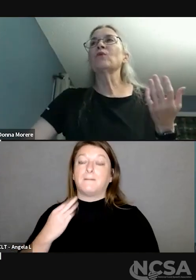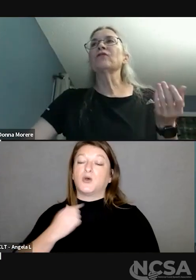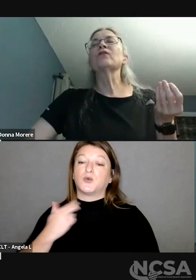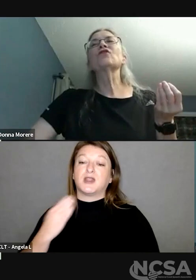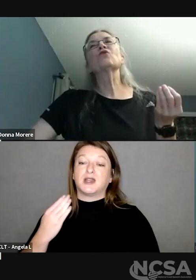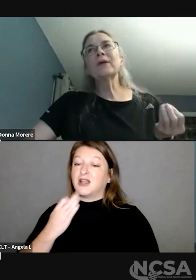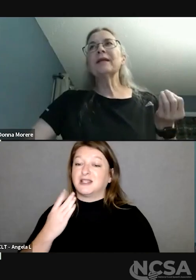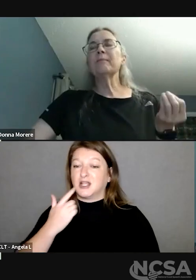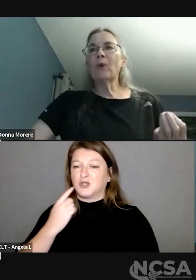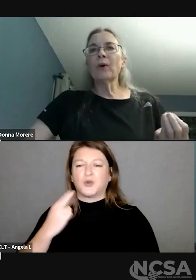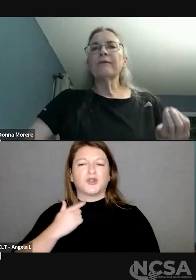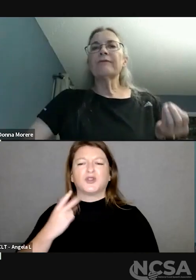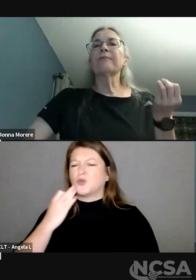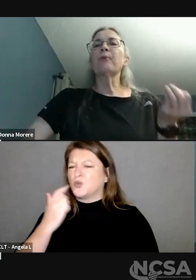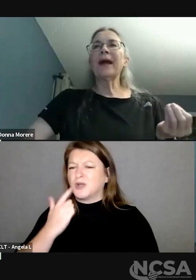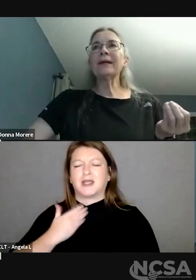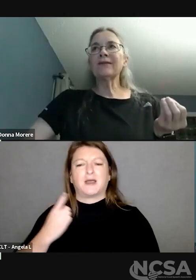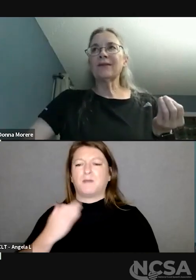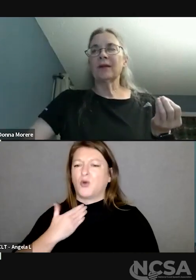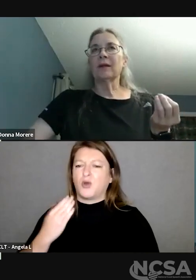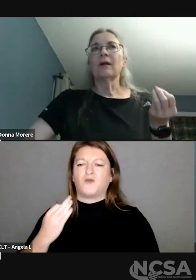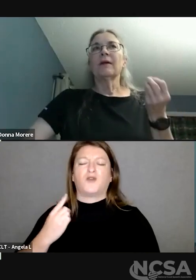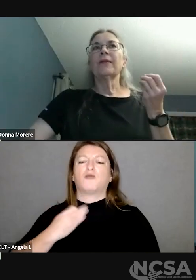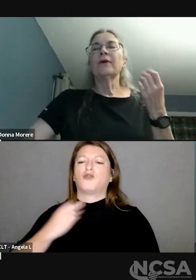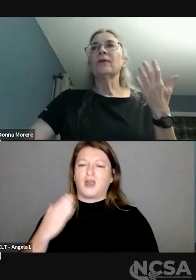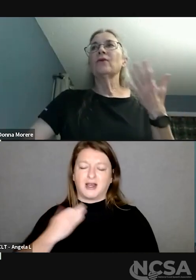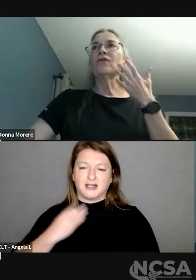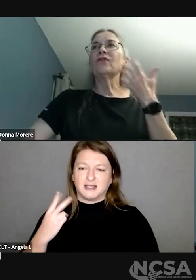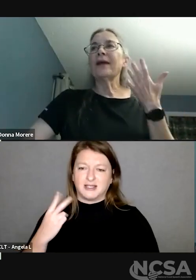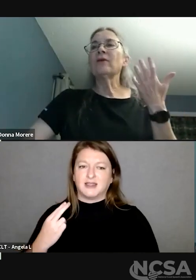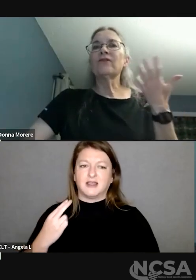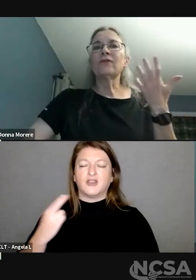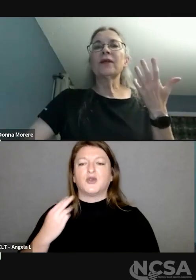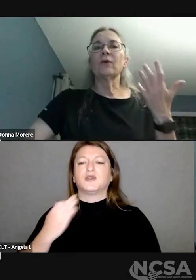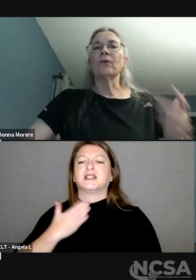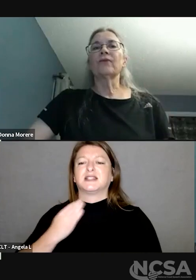Which are really important for practicing the sound skills